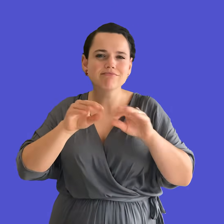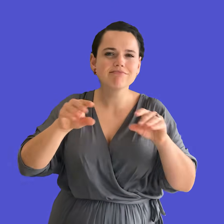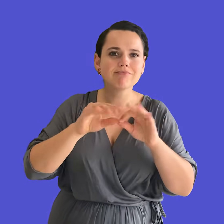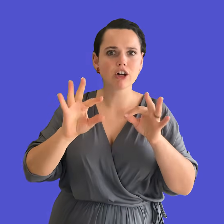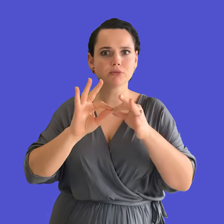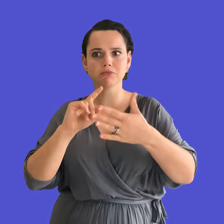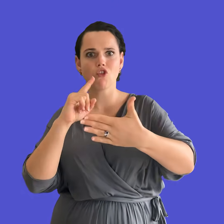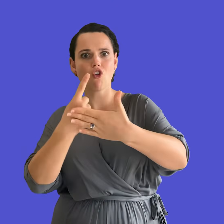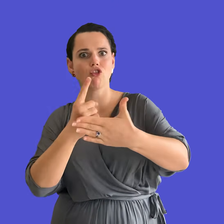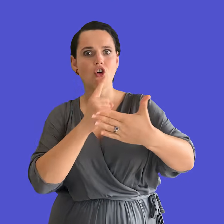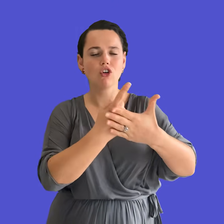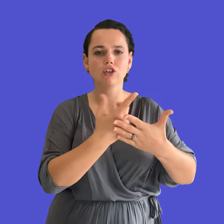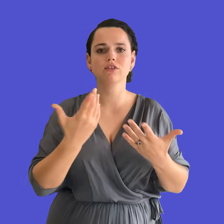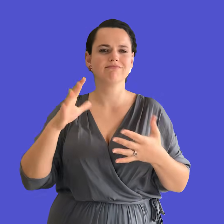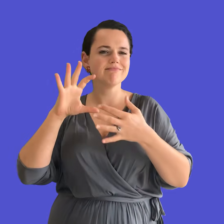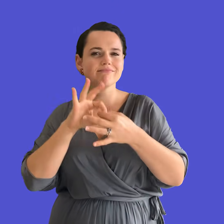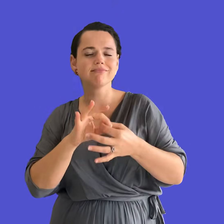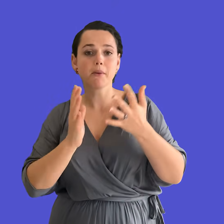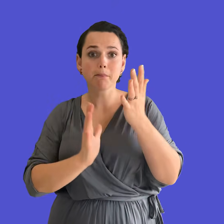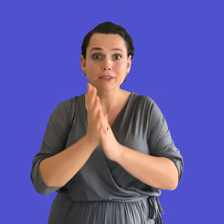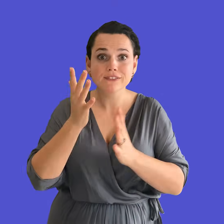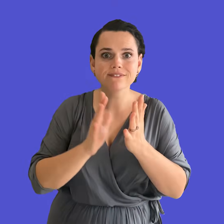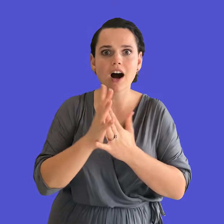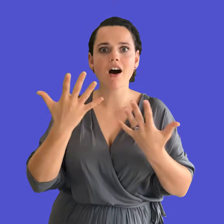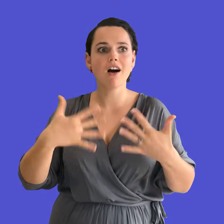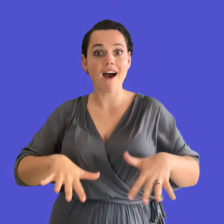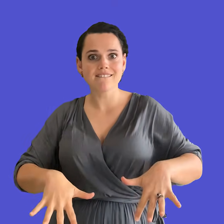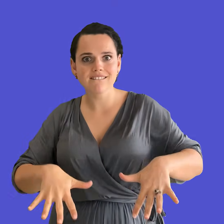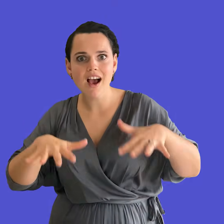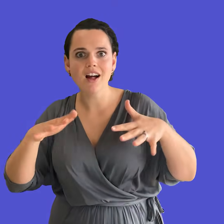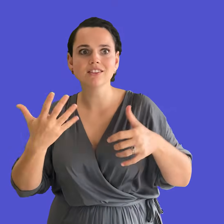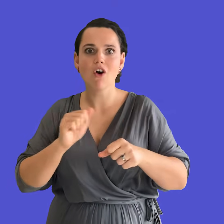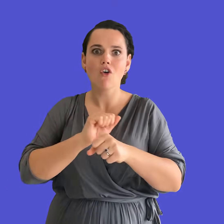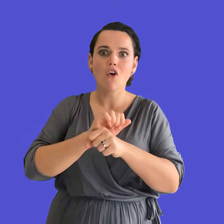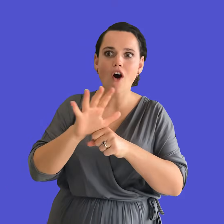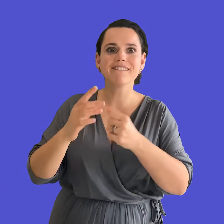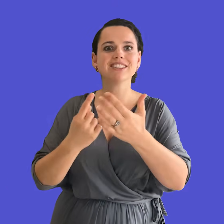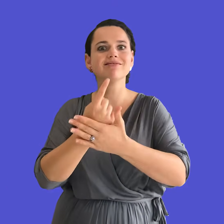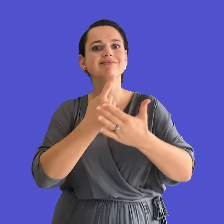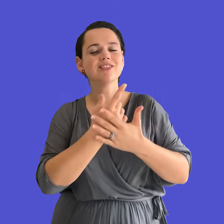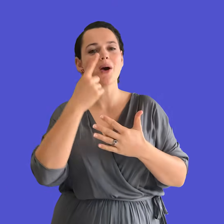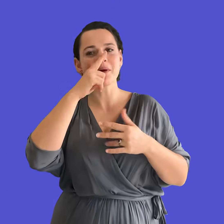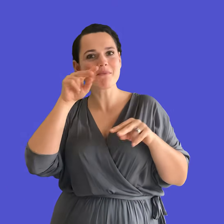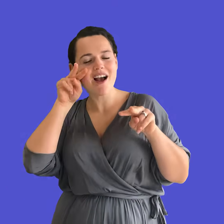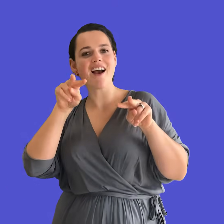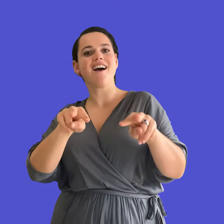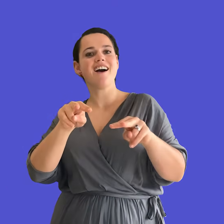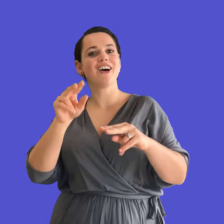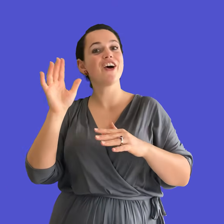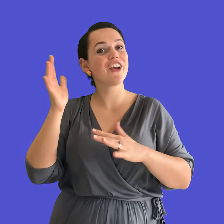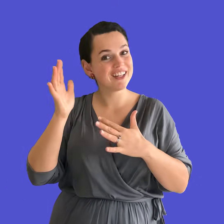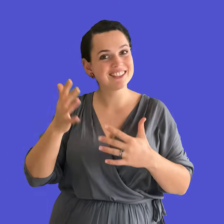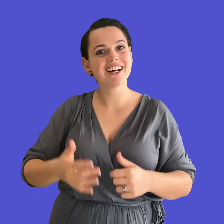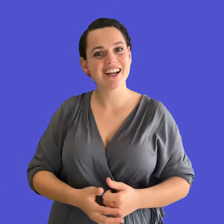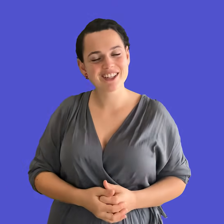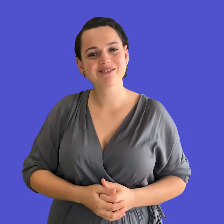in public announcement broadcasts such as bushfires, floods or COVID announcements, people are now seeing Auslan being represented